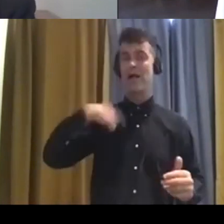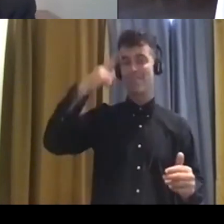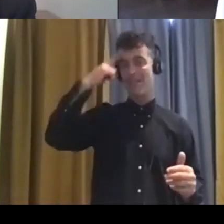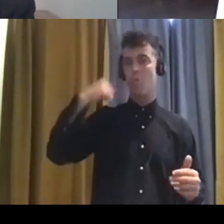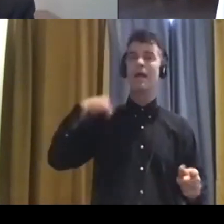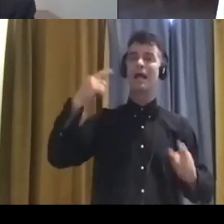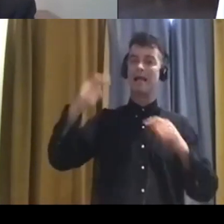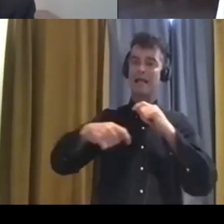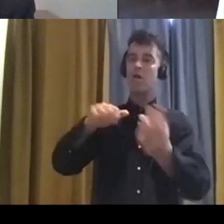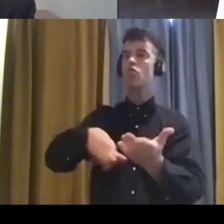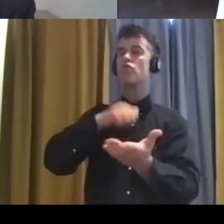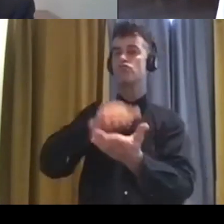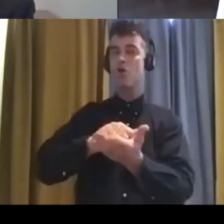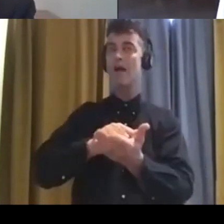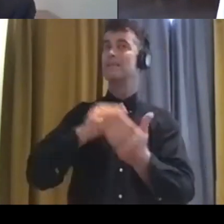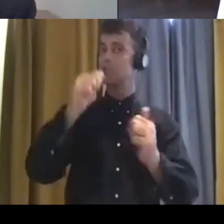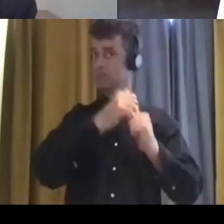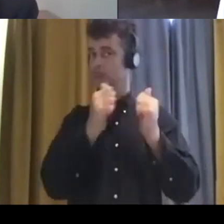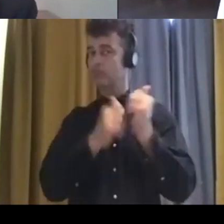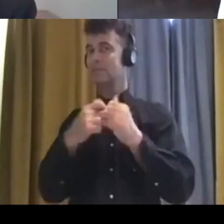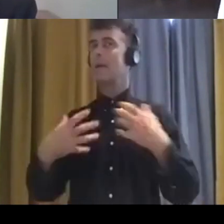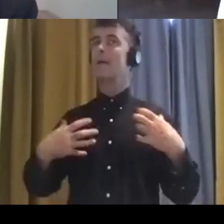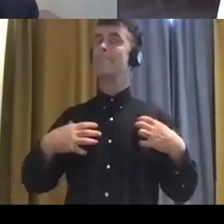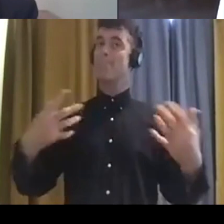right infrastructure in Australia. I think the more of that there is the better place